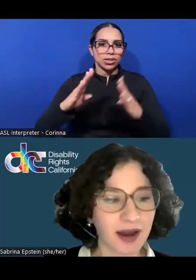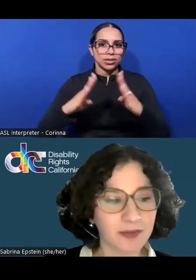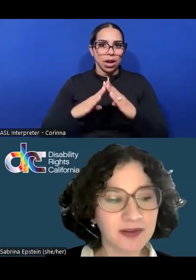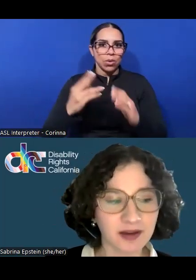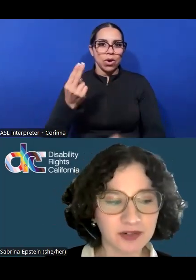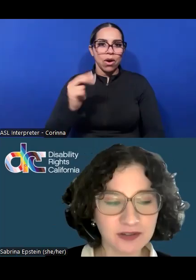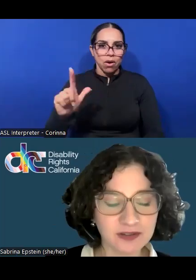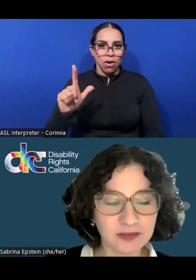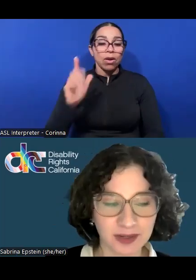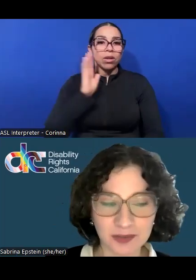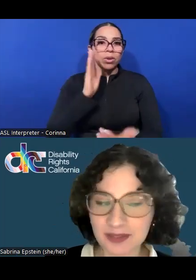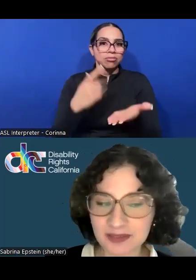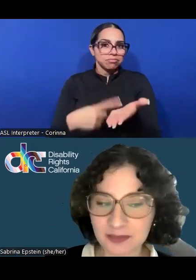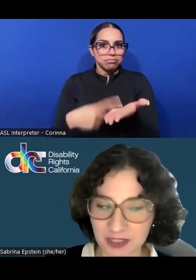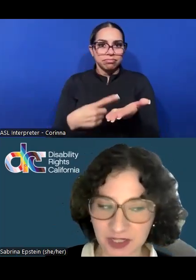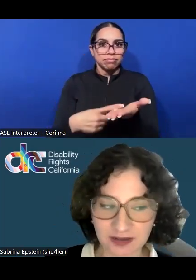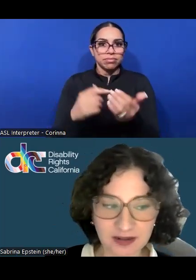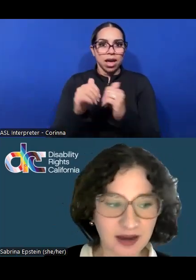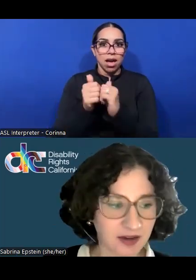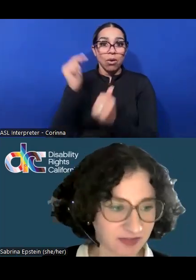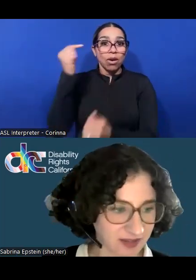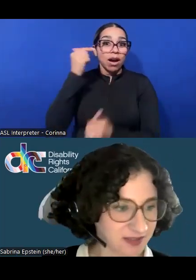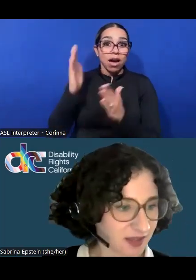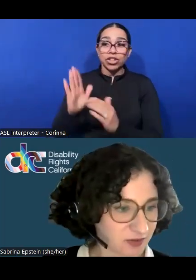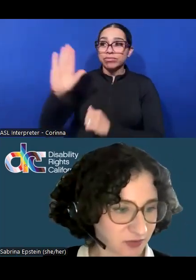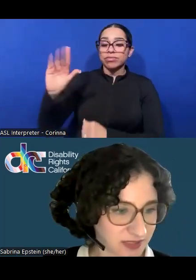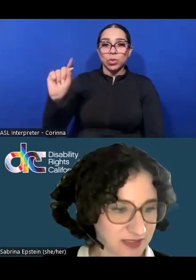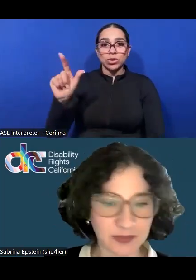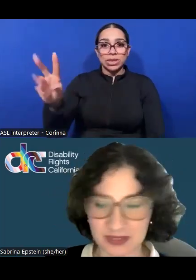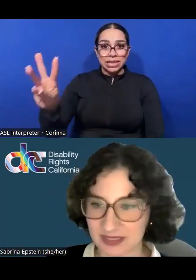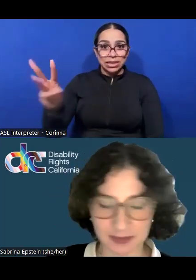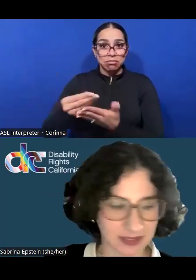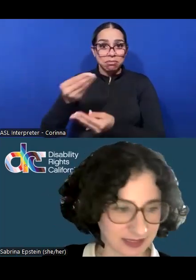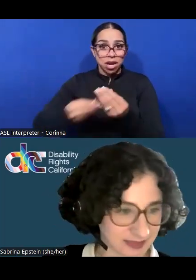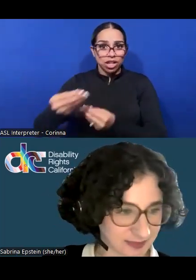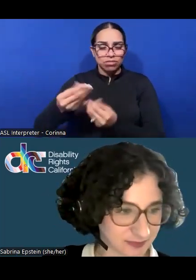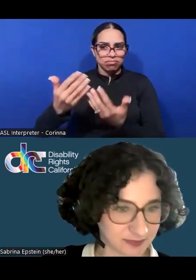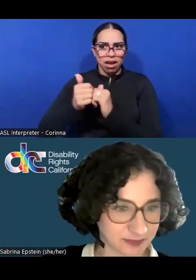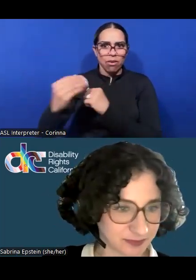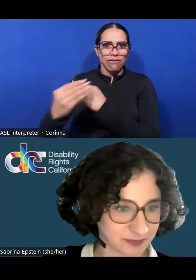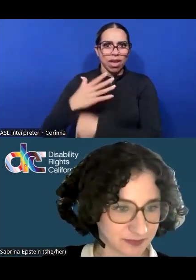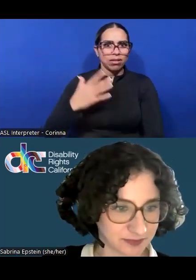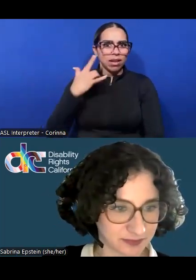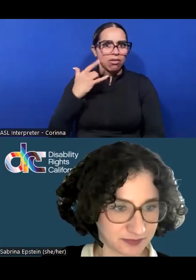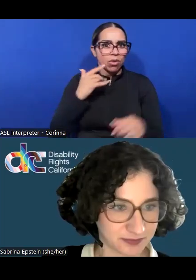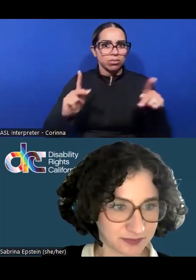how will the governor's 2026 budget affect Californians with disabilities?